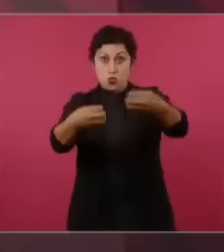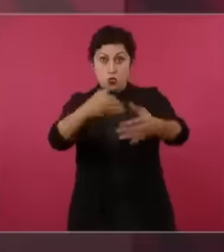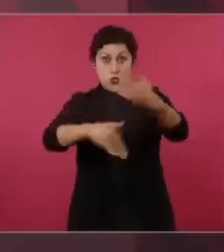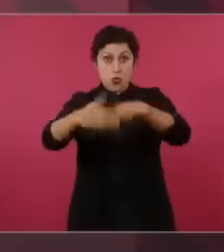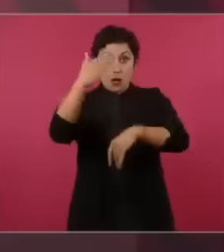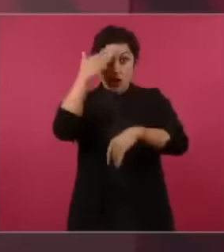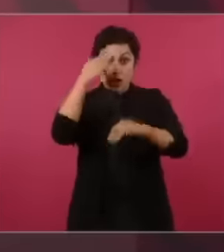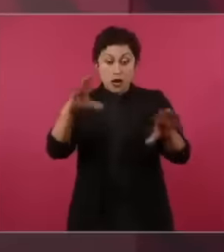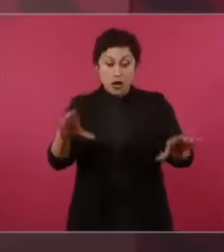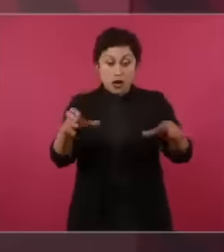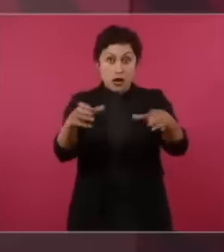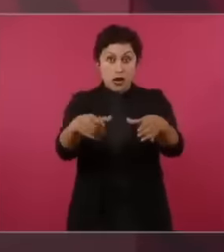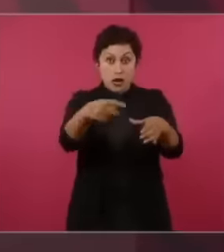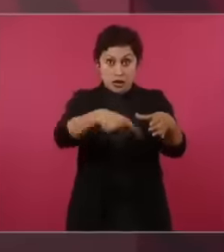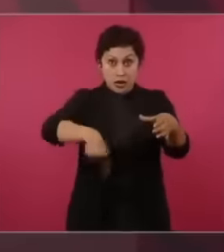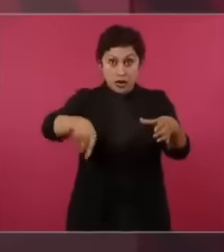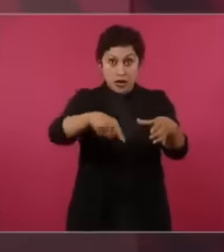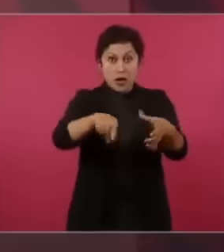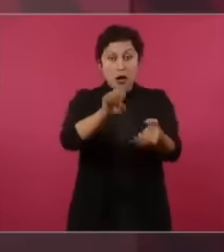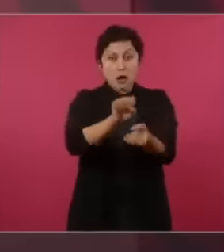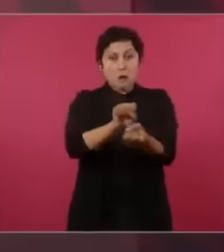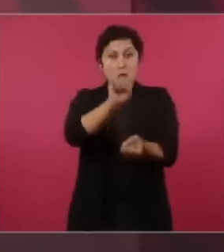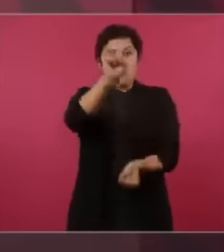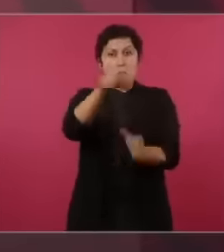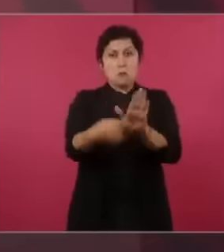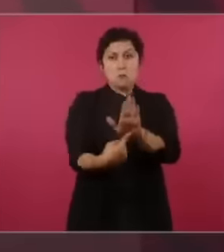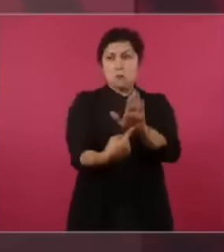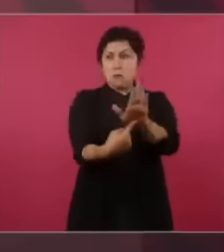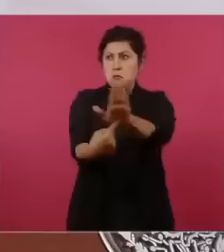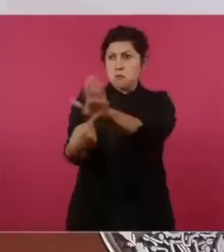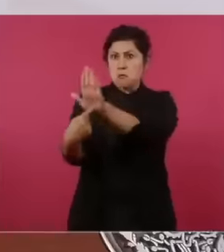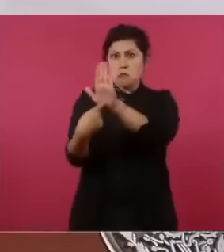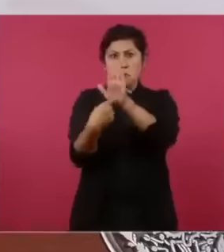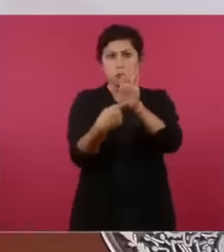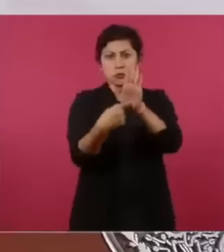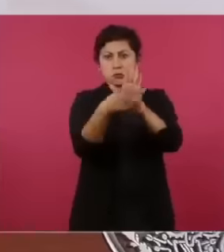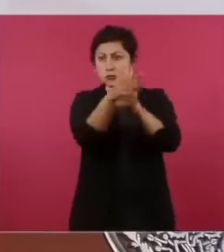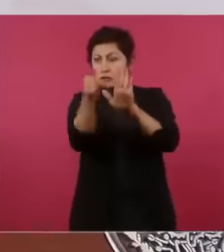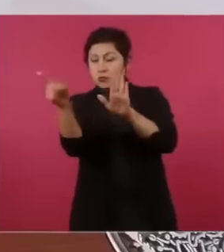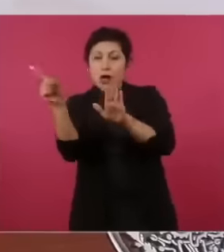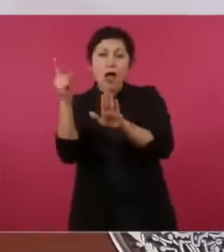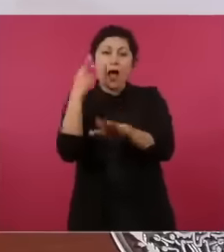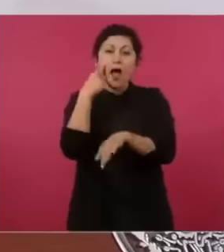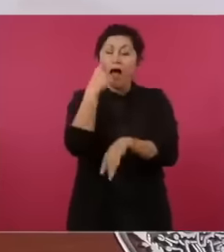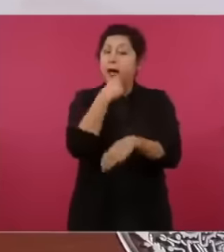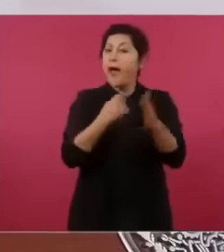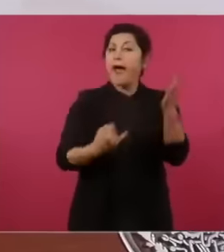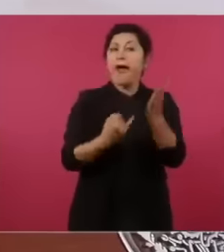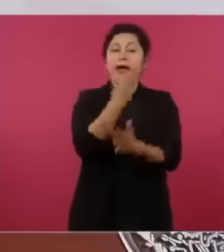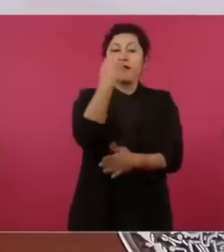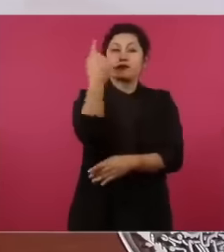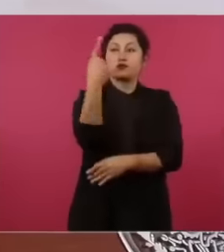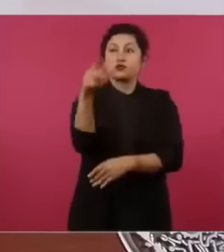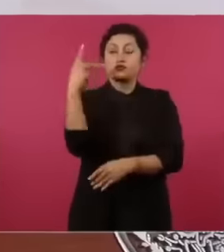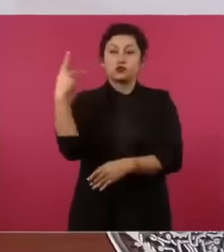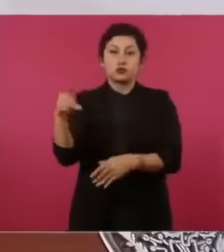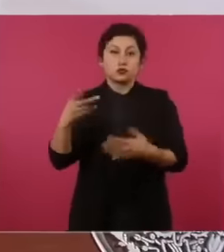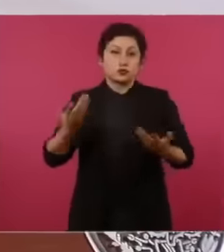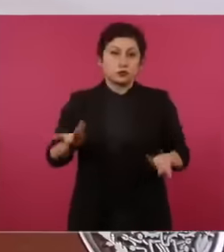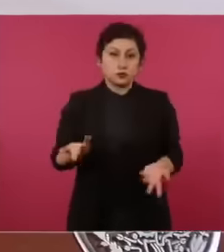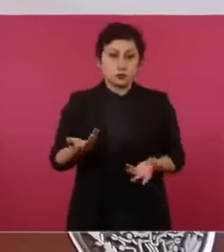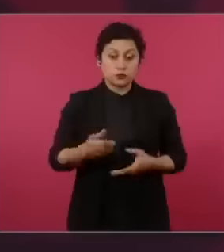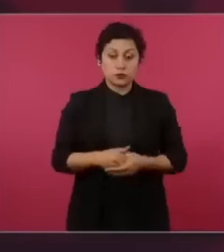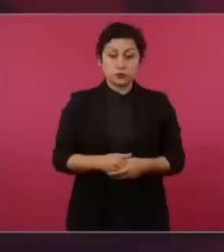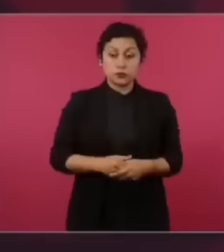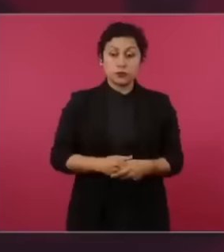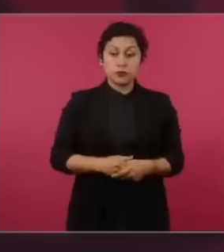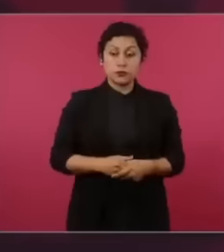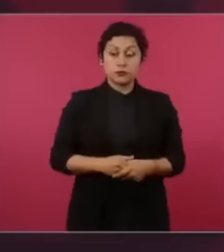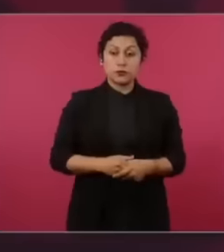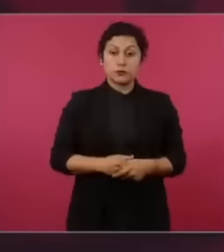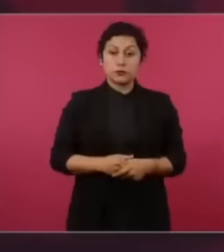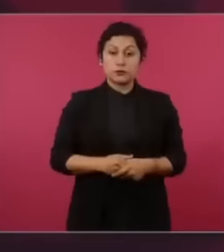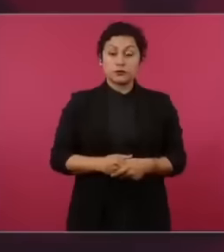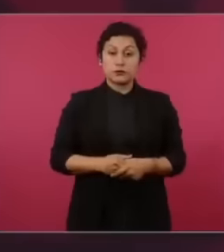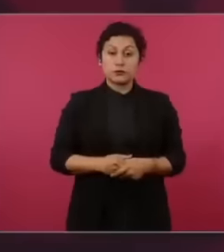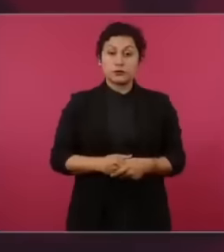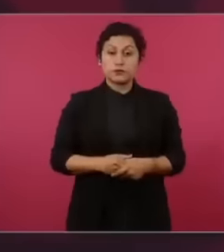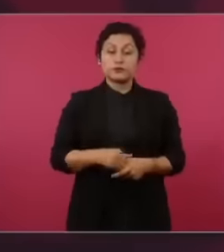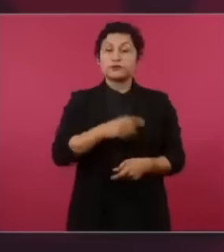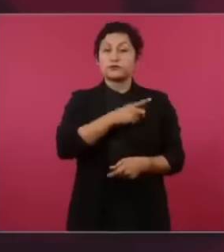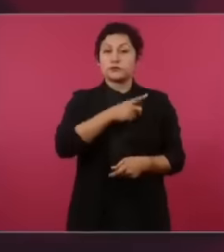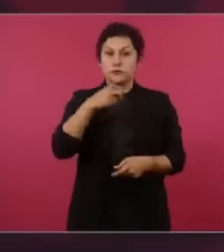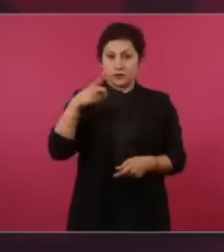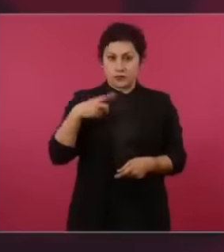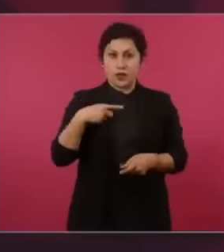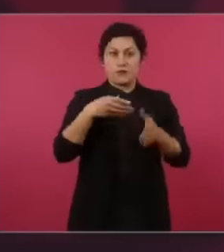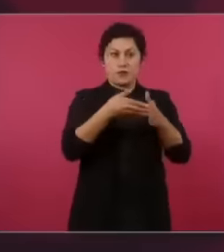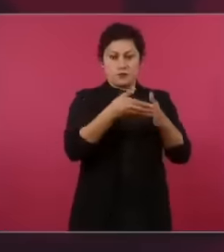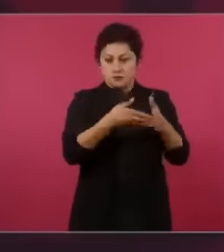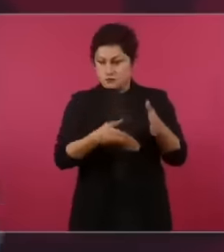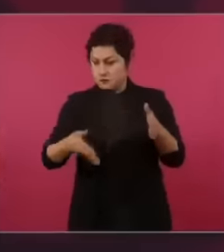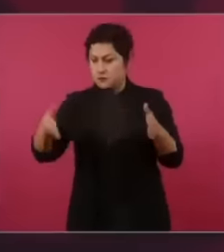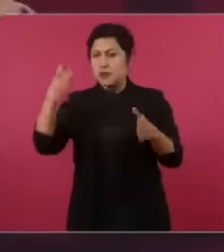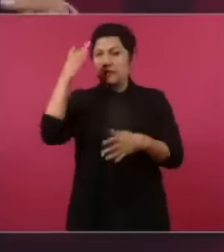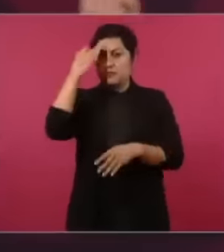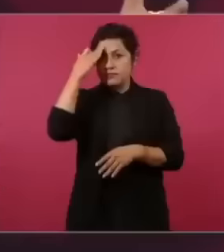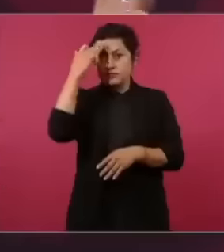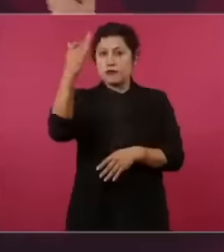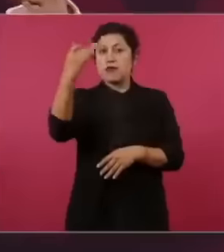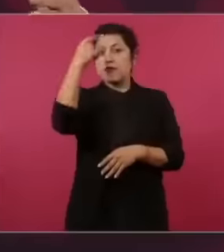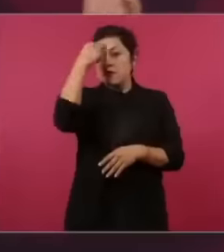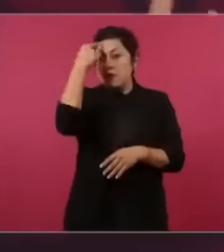ministers and that the people decide that there is a long period necessary for